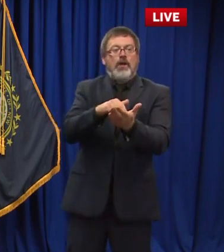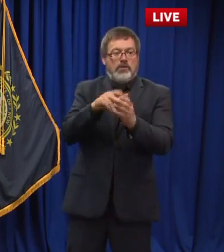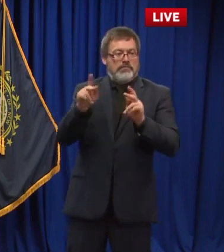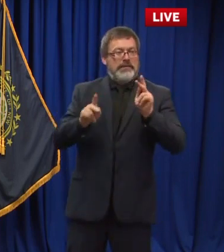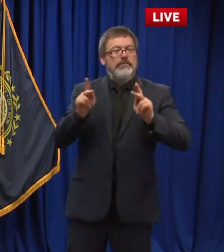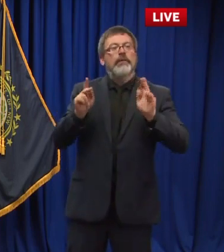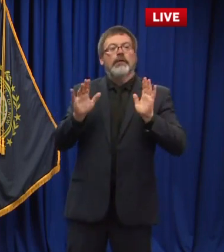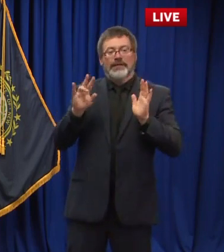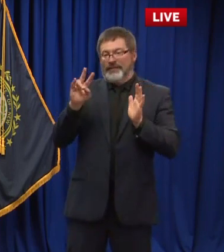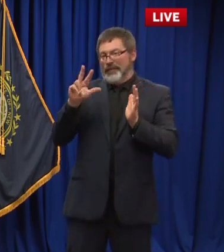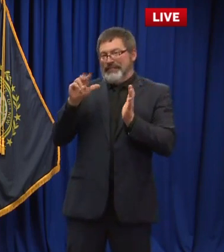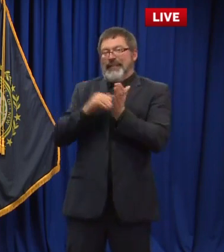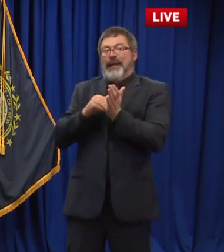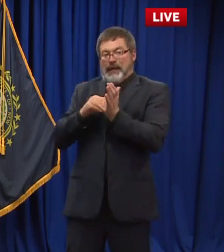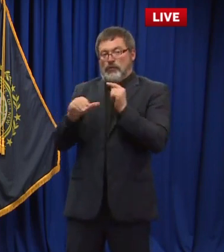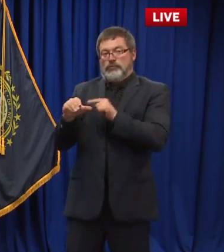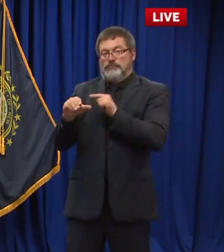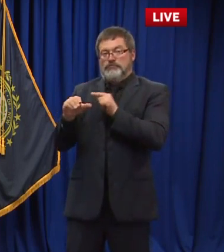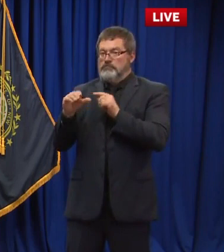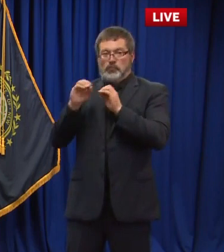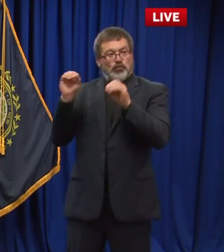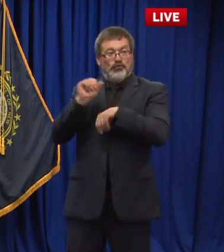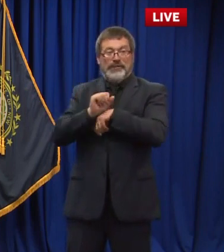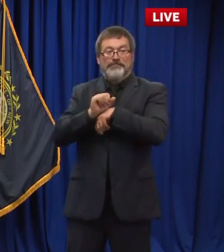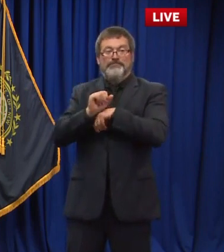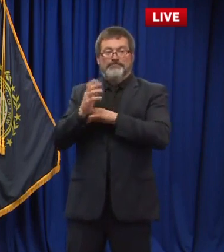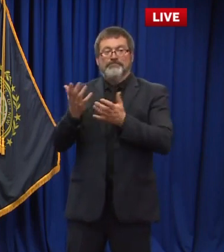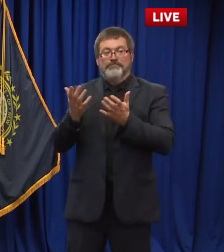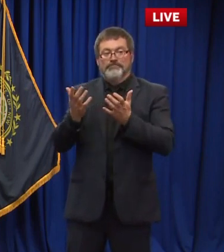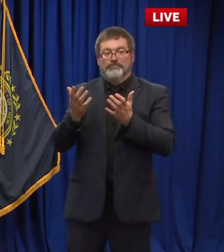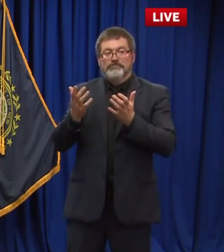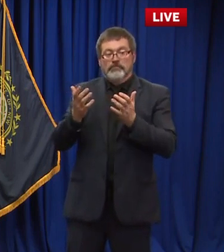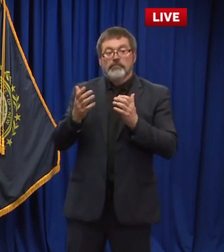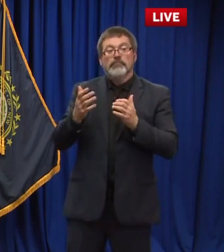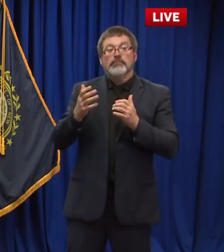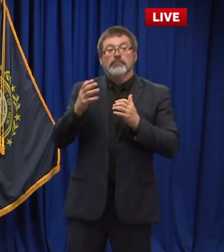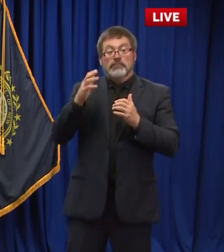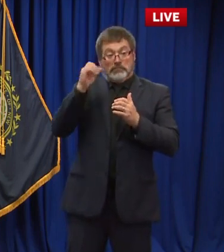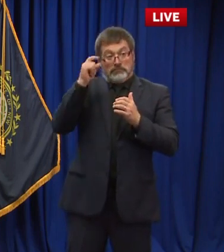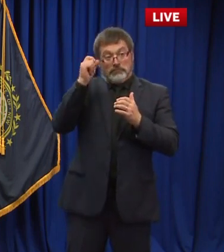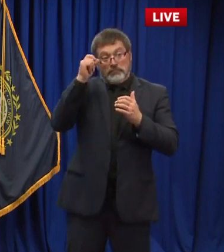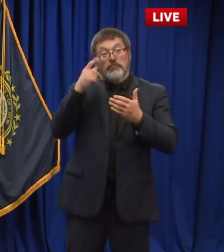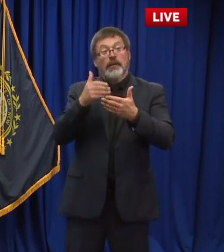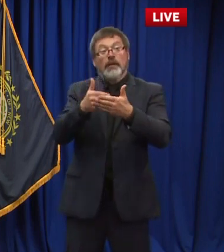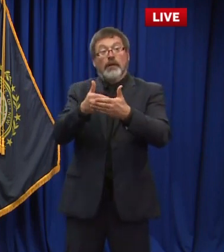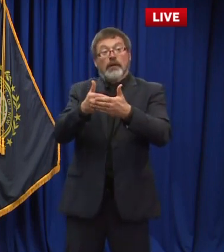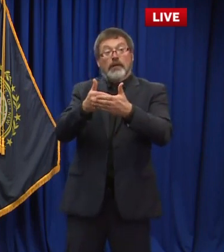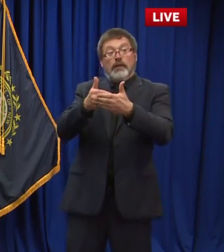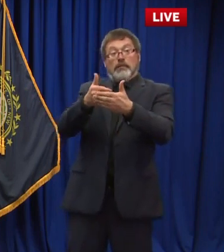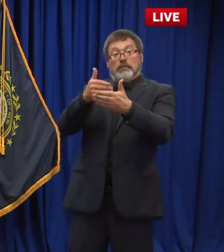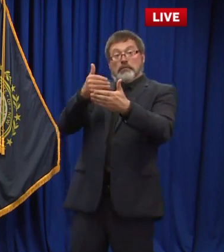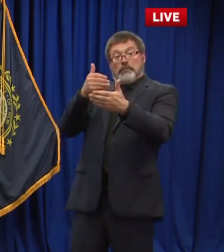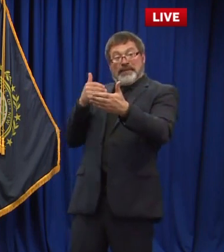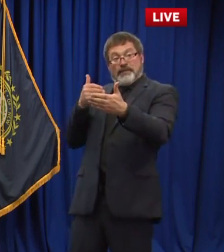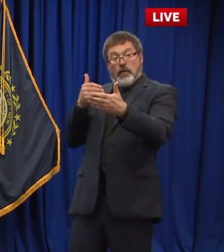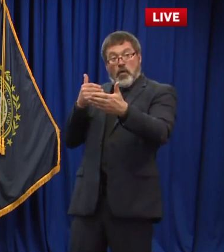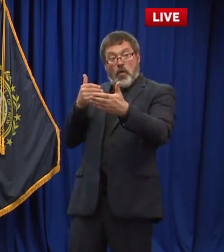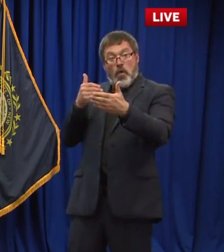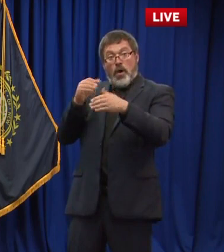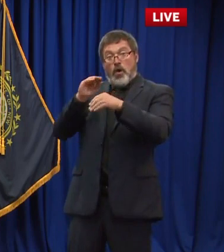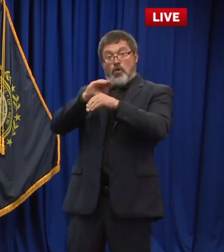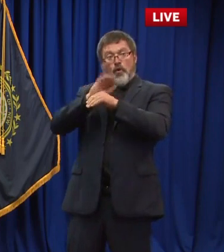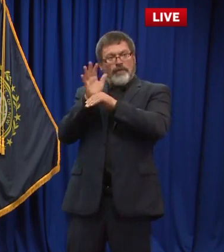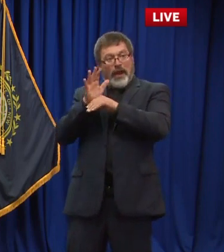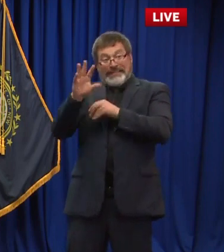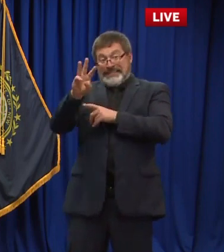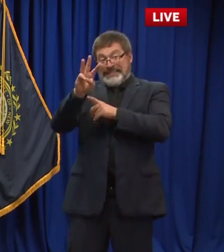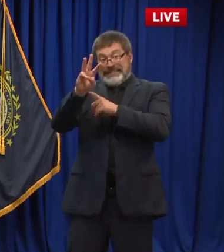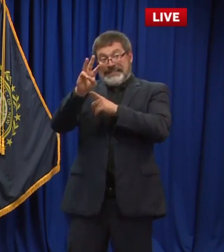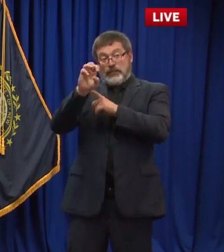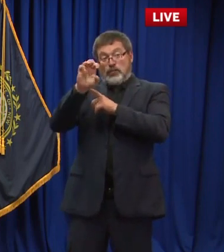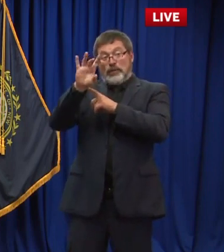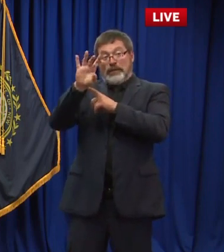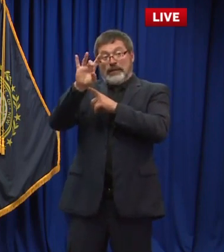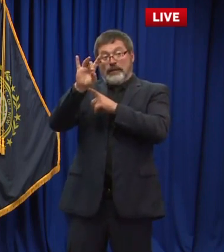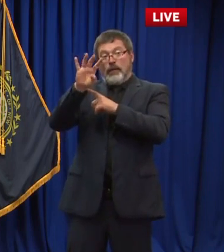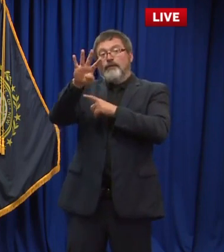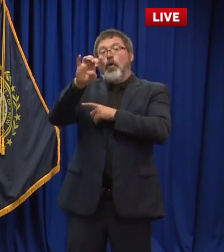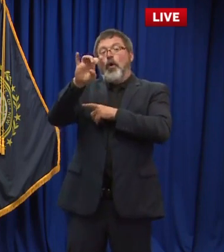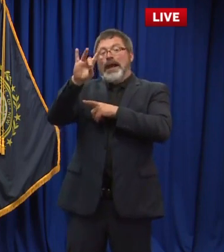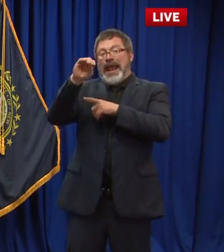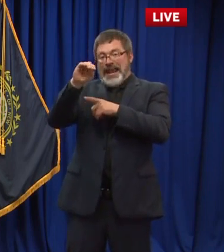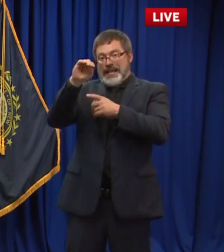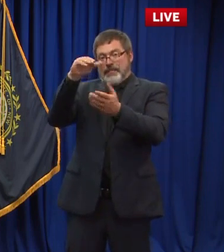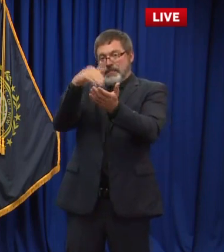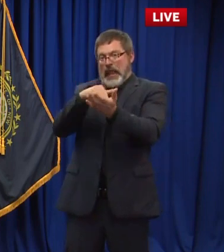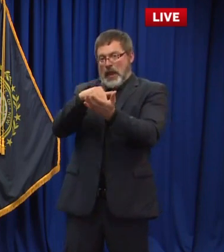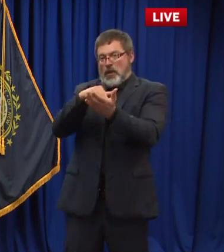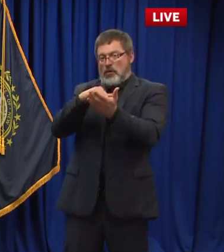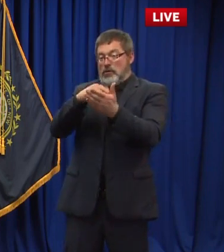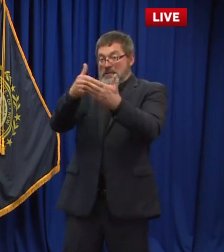LAST WEEK 73,000 PEOPLE IN NEW HAMPSHIRE FILED FOR UNEMPLOYMENT CLAIMS VERSUS APPROXIMATELY 780,000 PEOPLE WERE PART OF OUR LABOR FORCE PRIOR TO COVID.